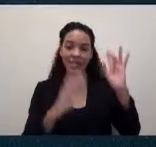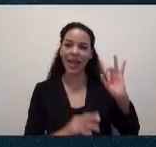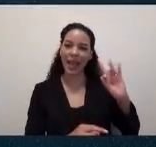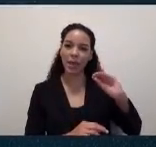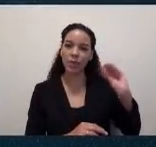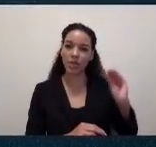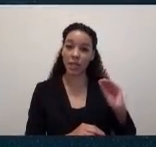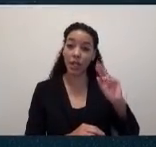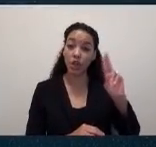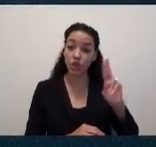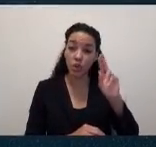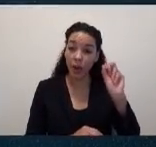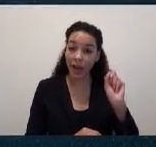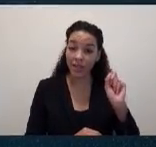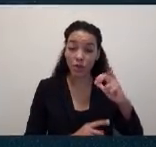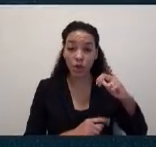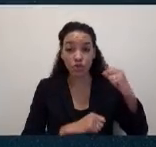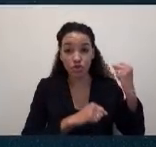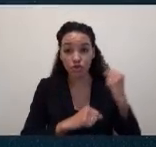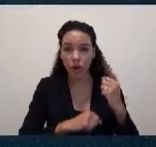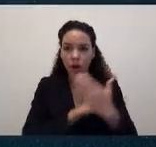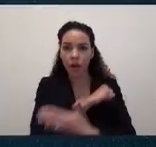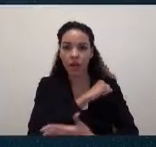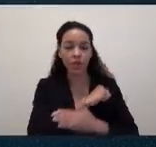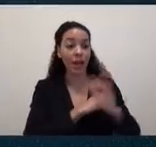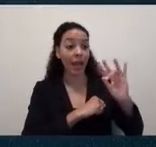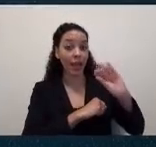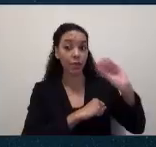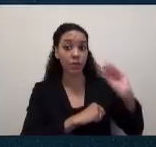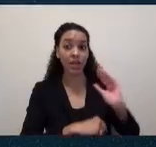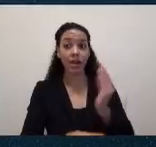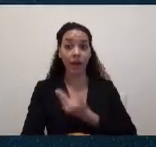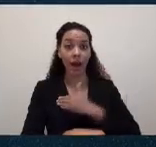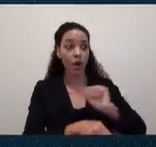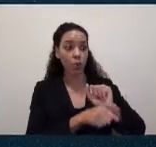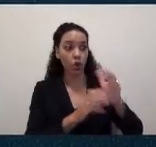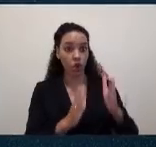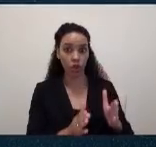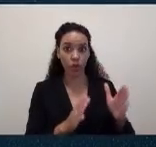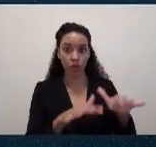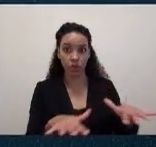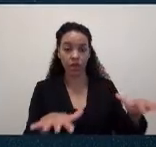just 8 percent of our workers in the bottom 25 percent of the wage scale